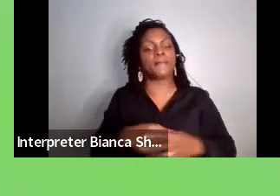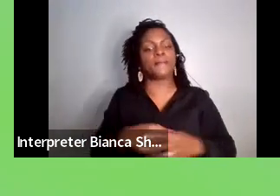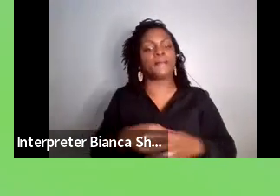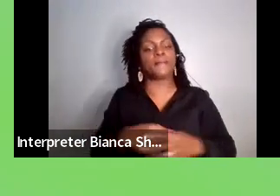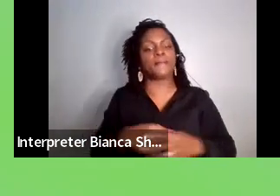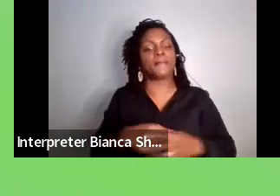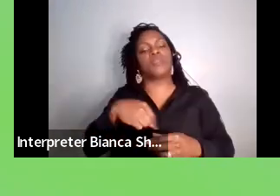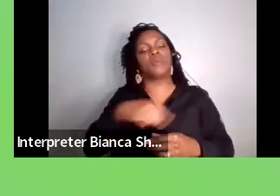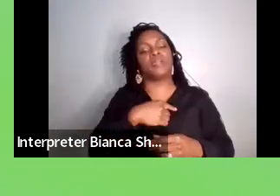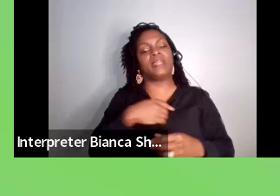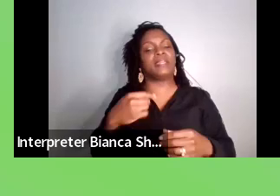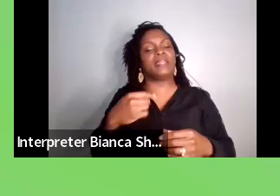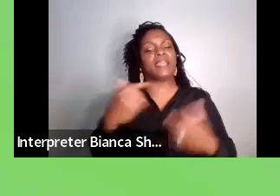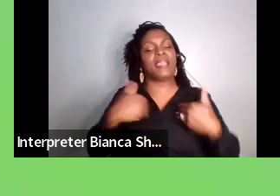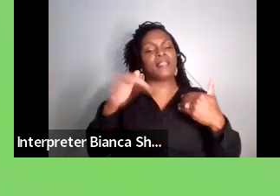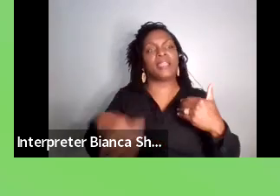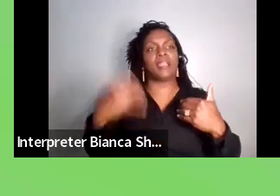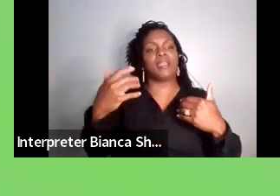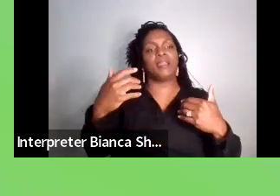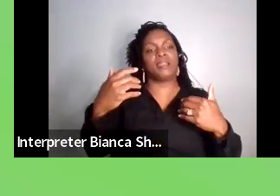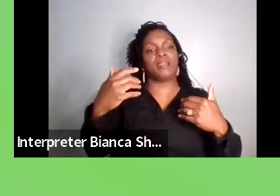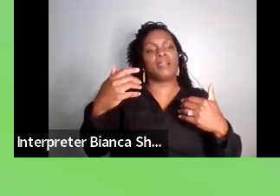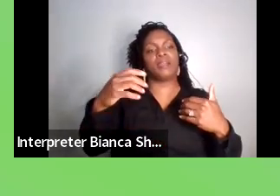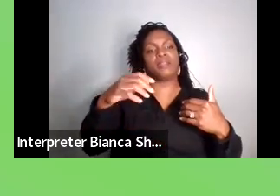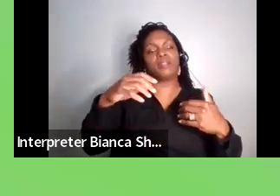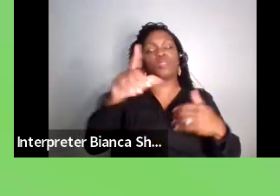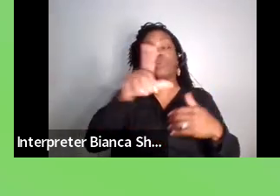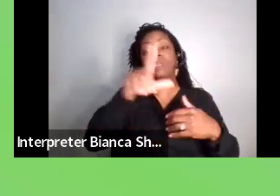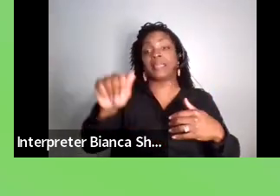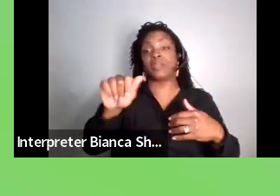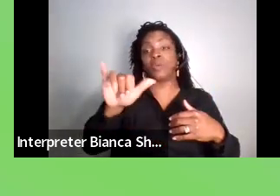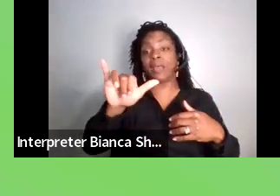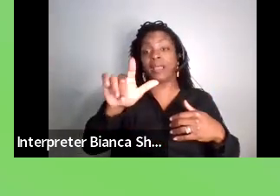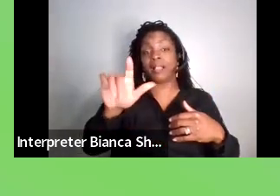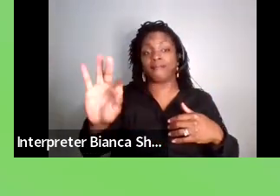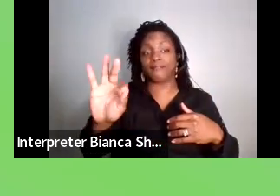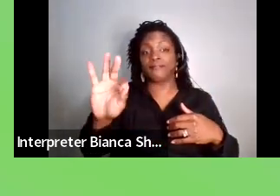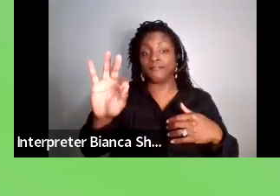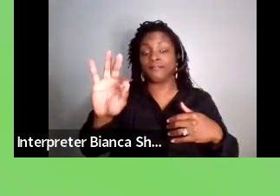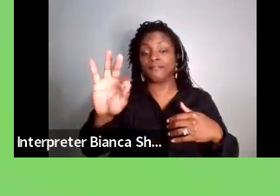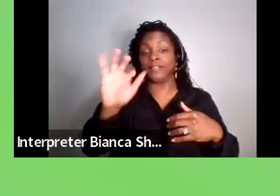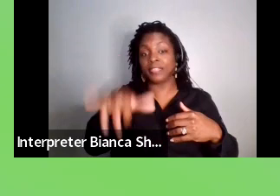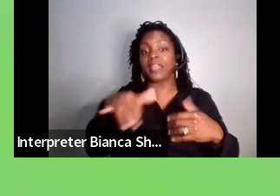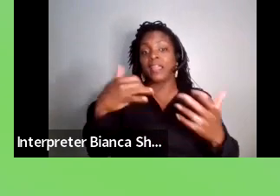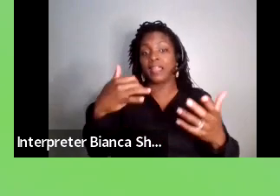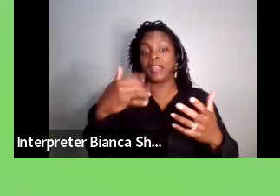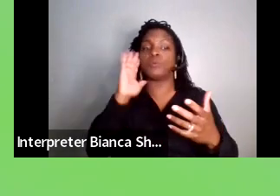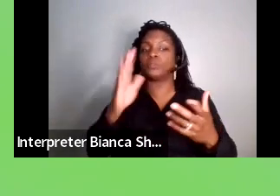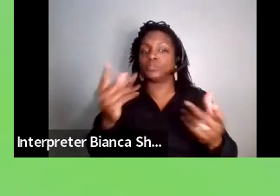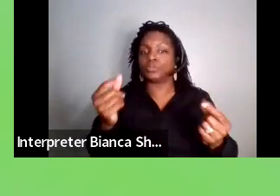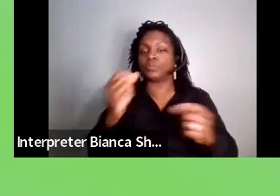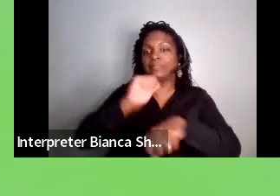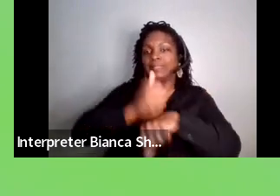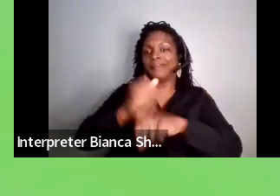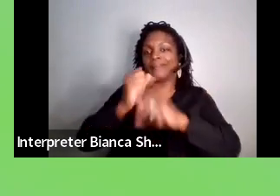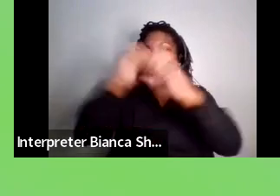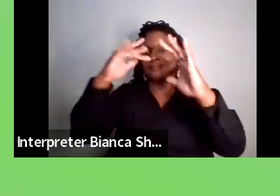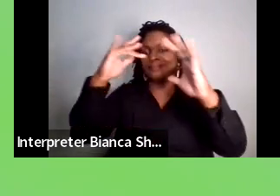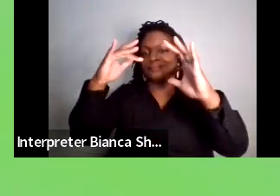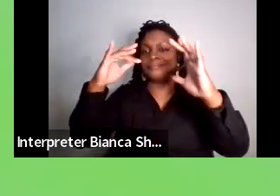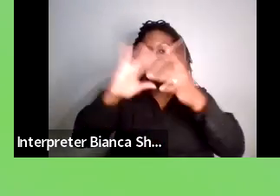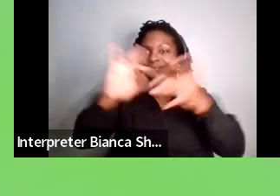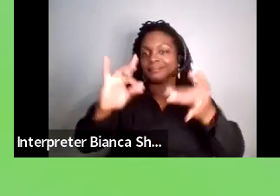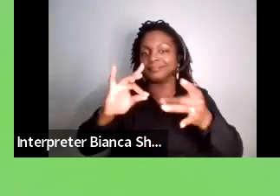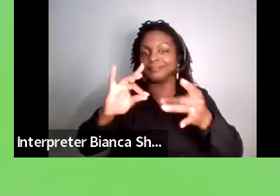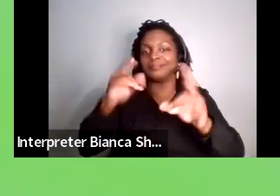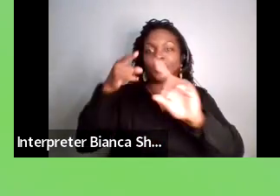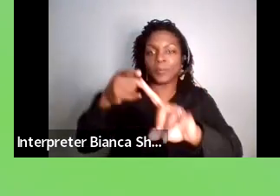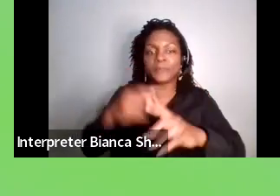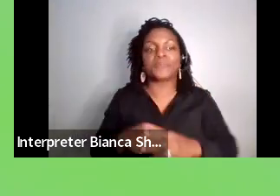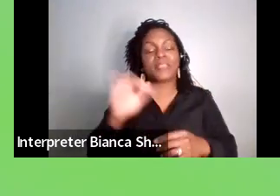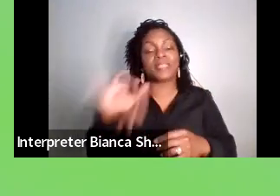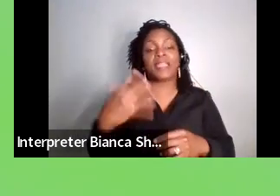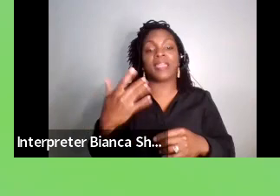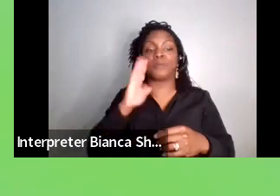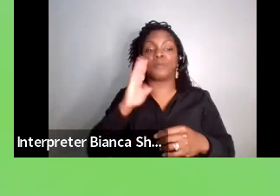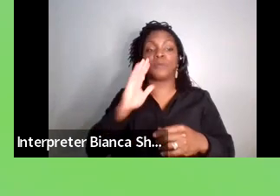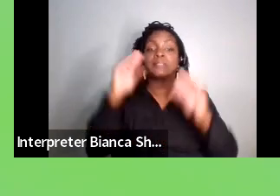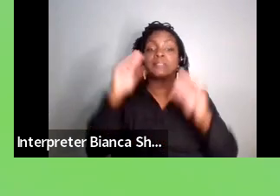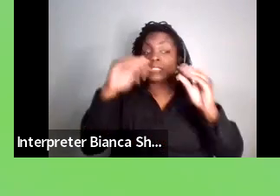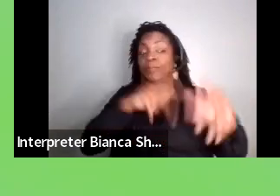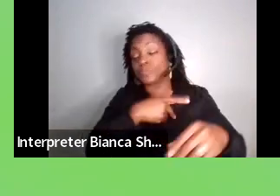The louisiana ylf we'll teach personal and system advocacy, skills promote disadvantage cultures, networking with other self advocates, and empower young people with disabilities So that's our